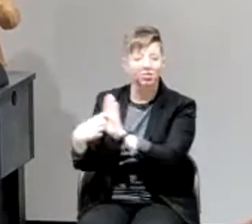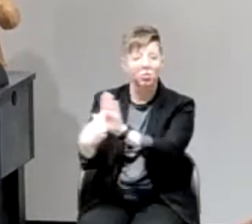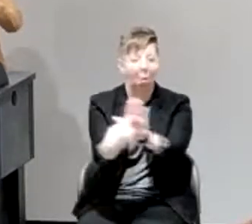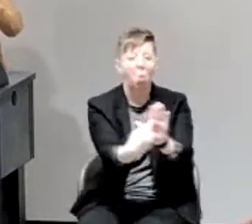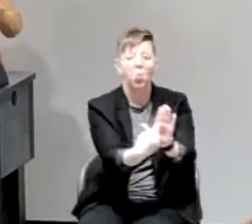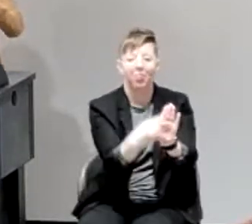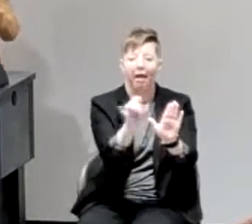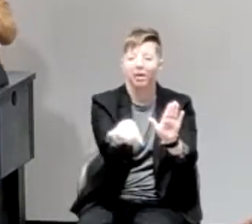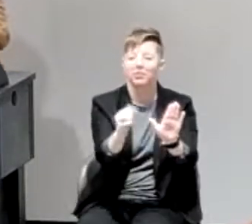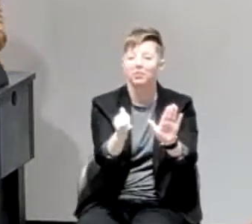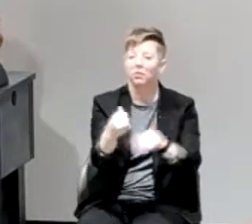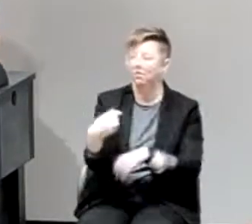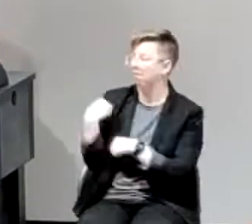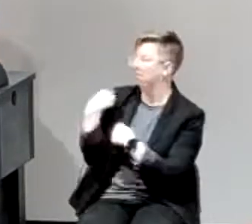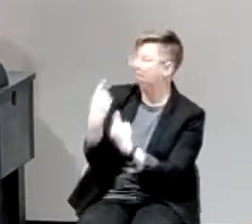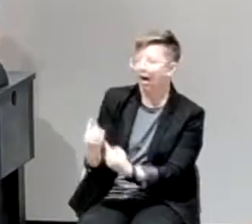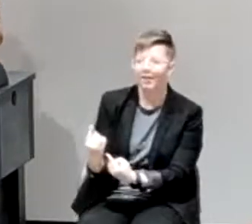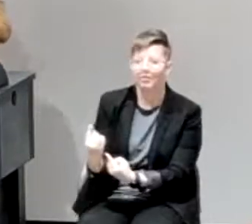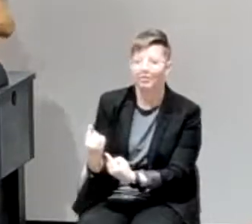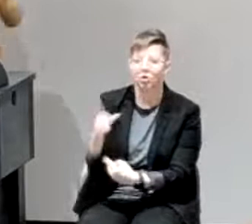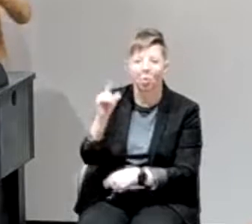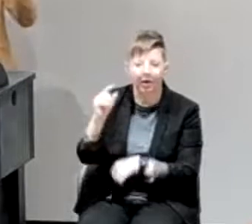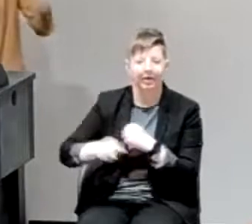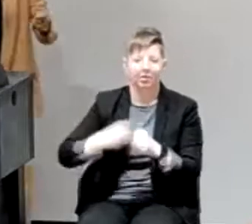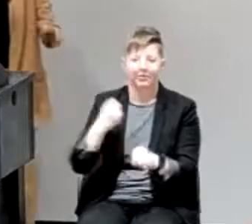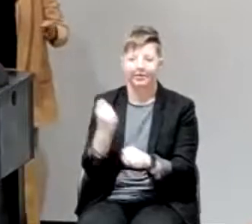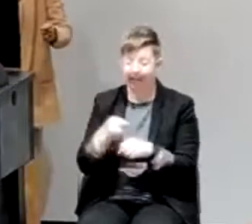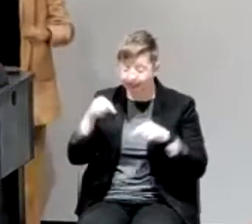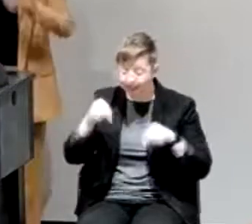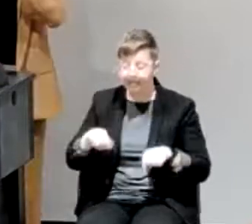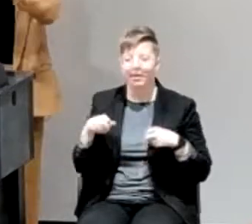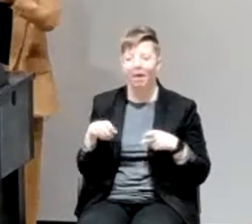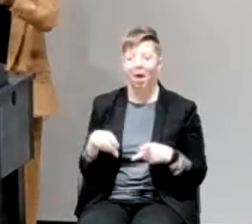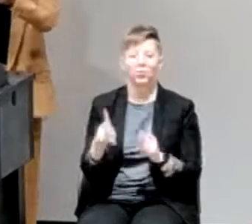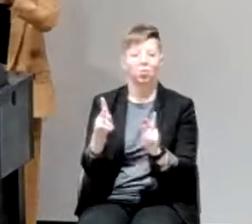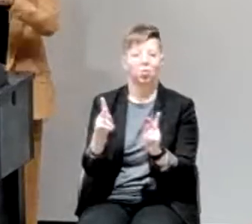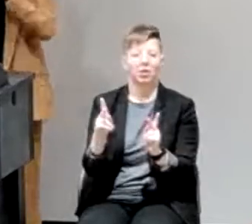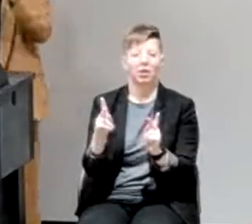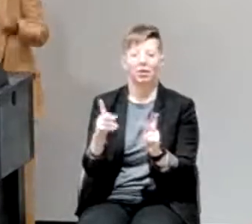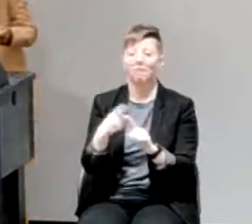We've observed that systems are slow to catch up. There's always got to be a leader.